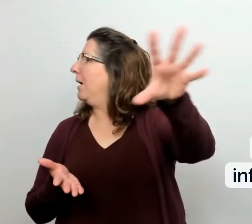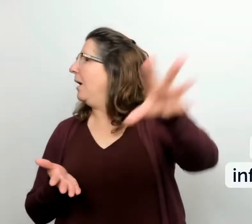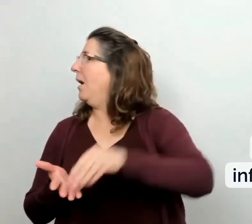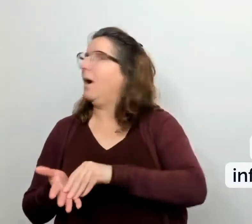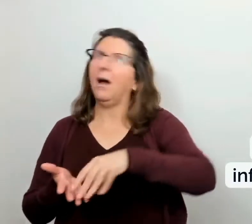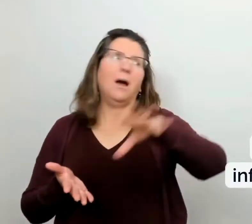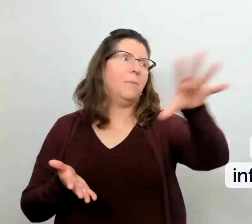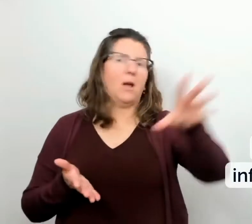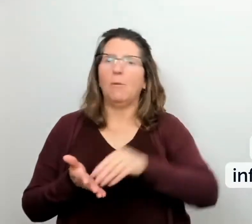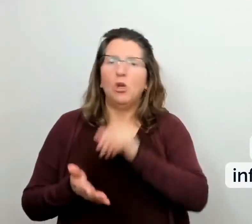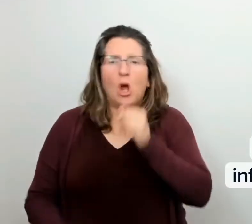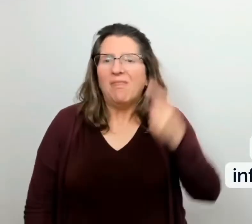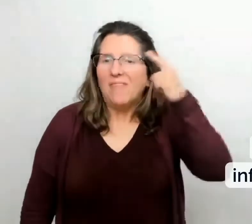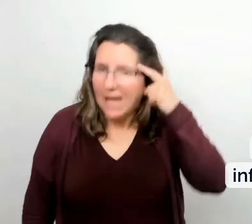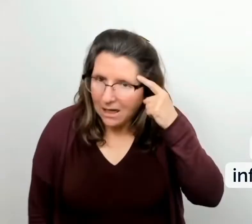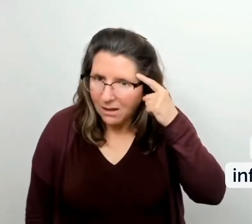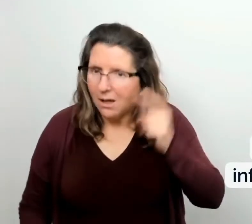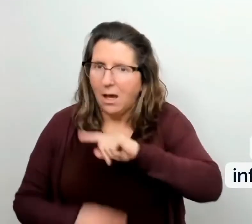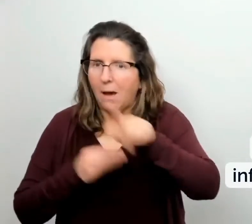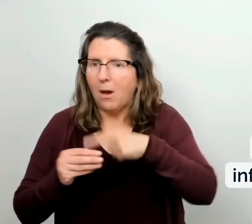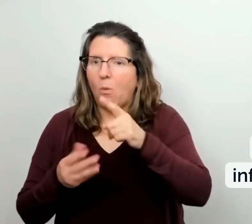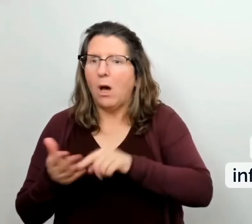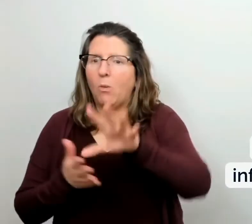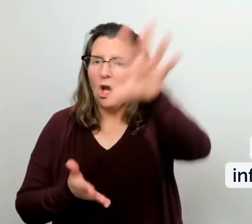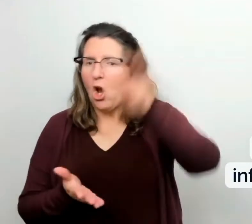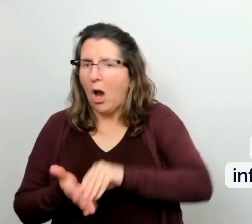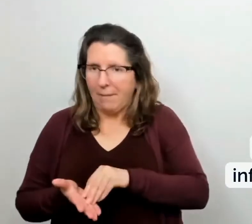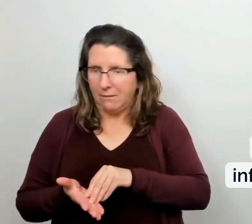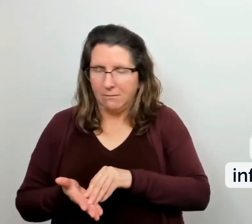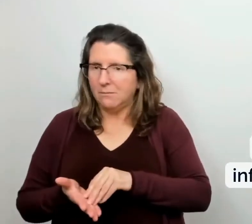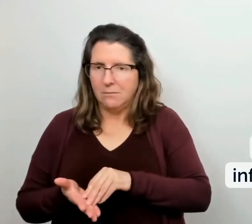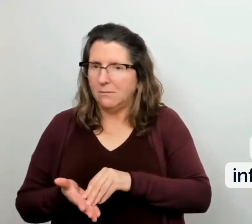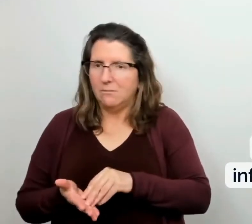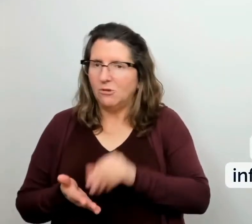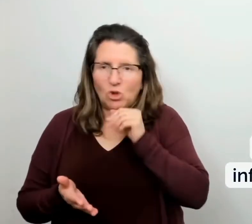We would write everything down, but we wouldn't be thinking about what we were copying.